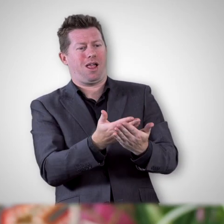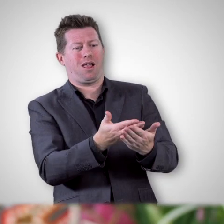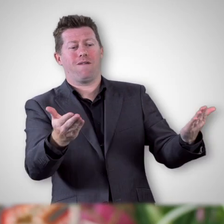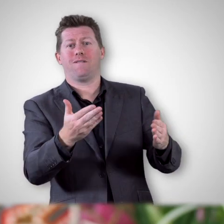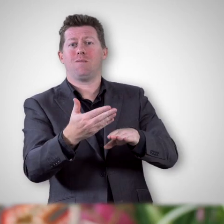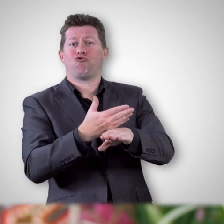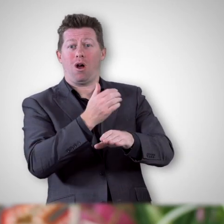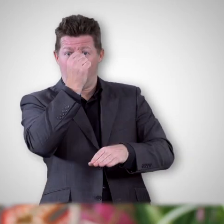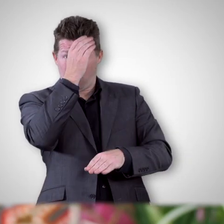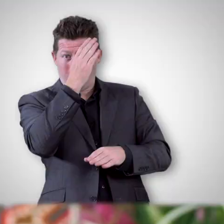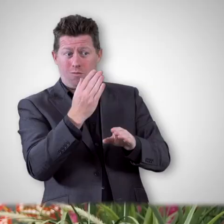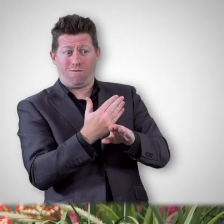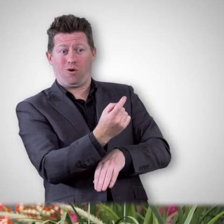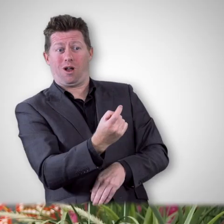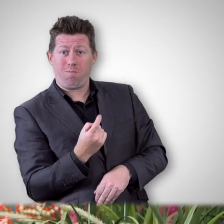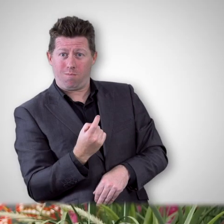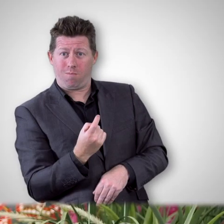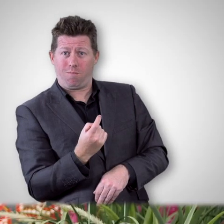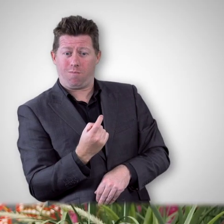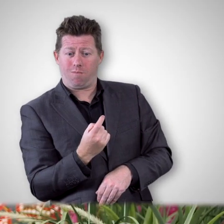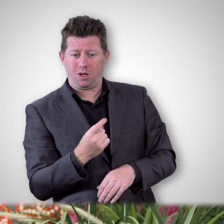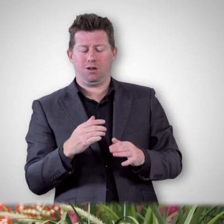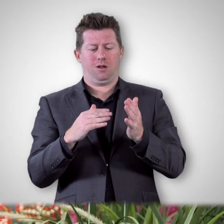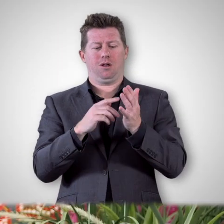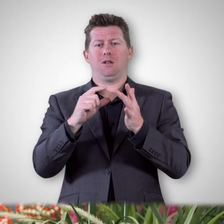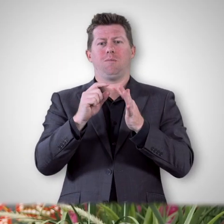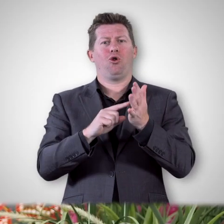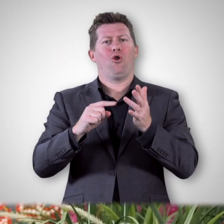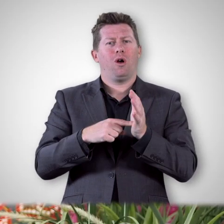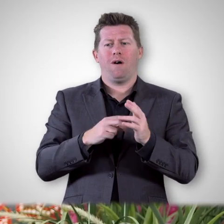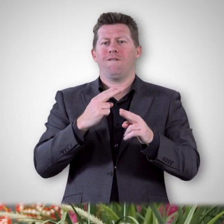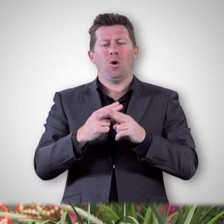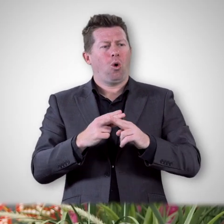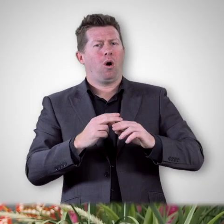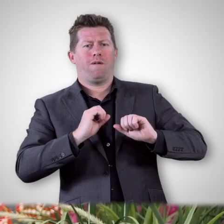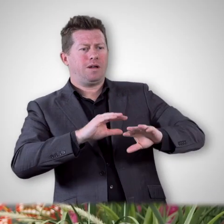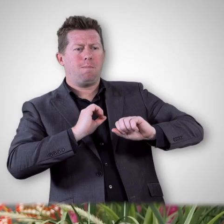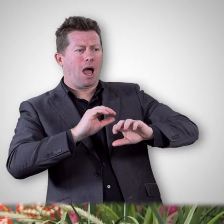before they come to class. Loving Ziplet for getting feedback for students, they can use it on